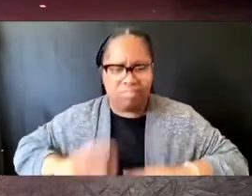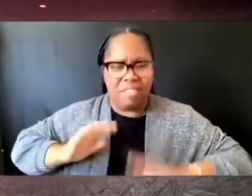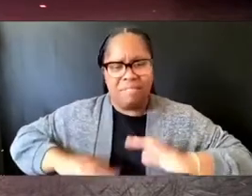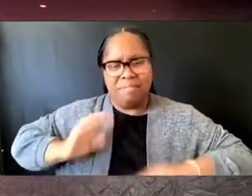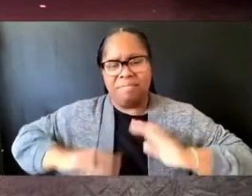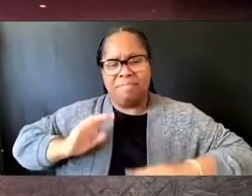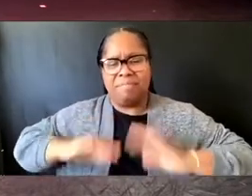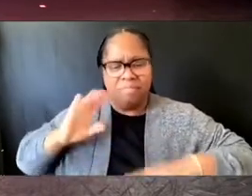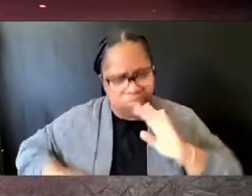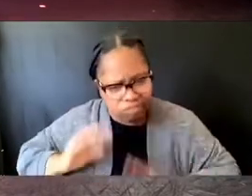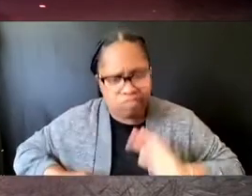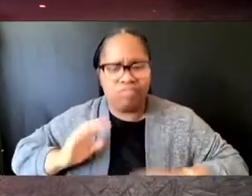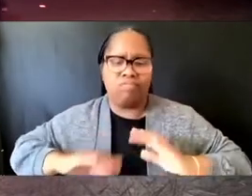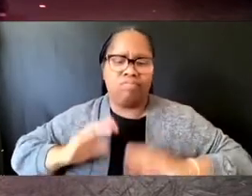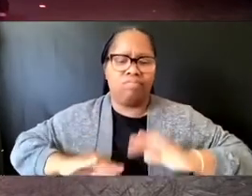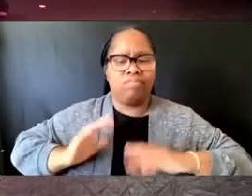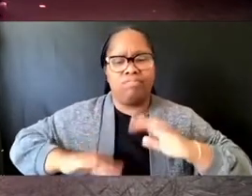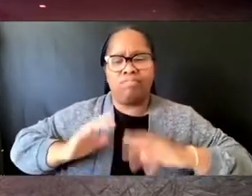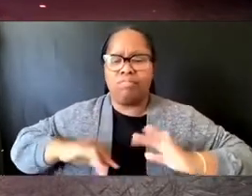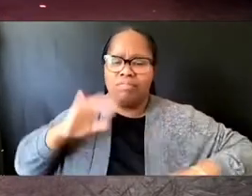(drums playing)